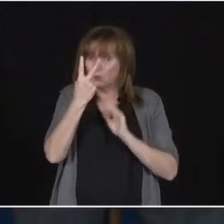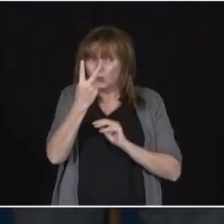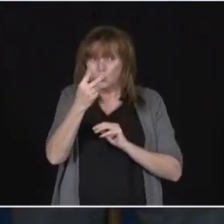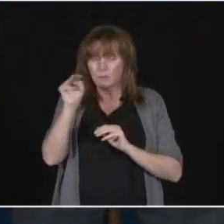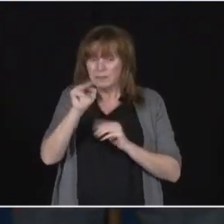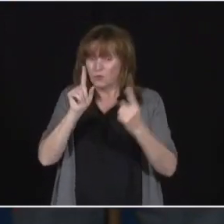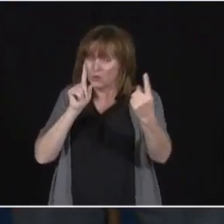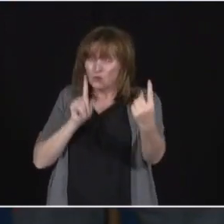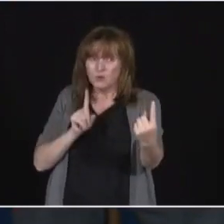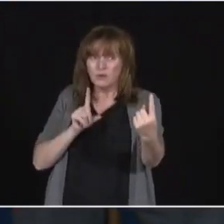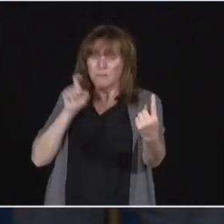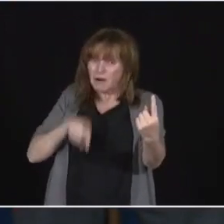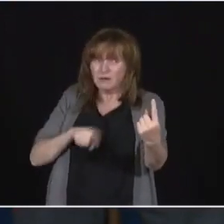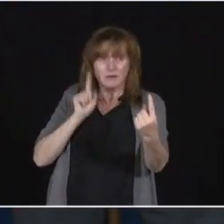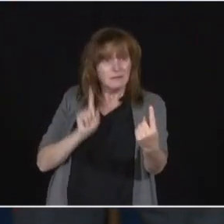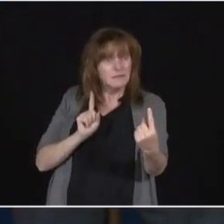But we recognize that with public transit, for example,